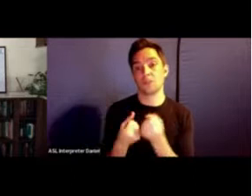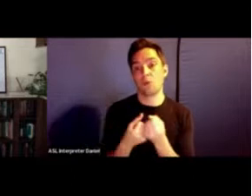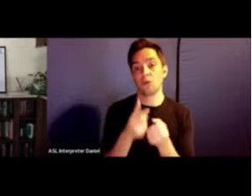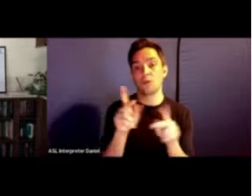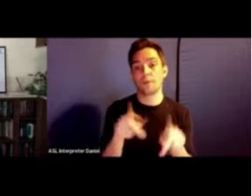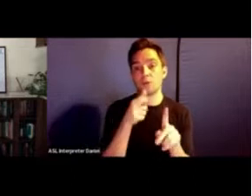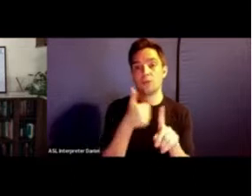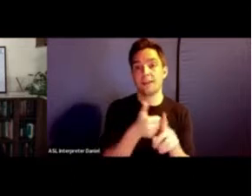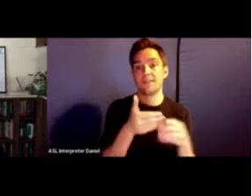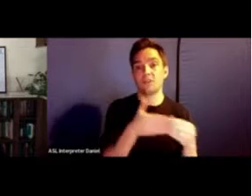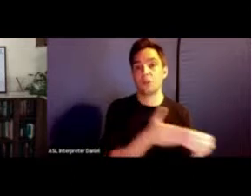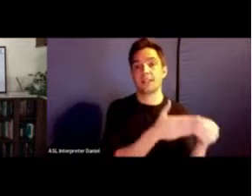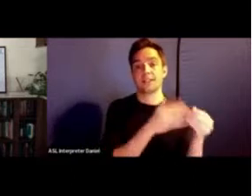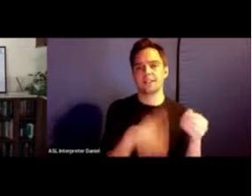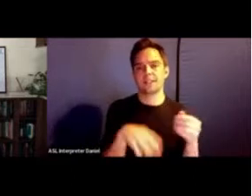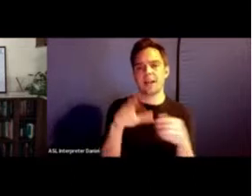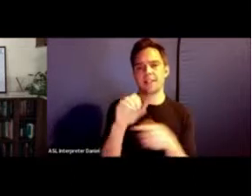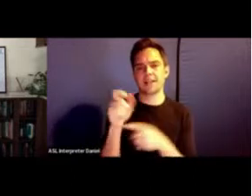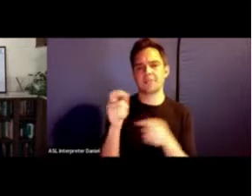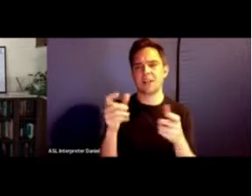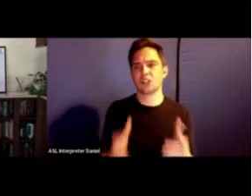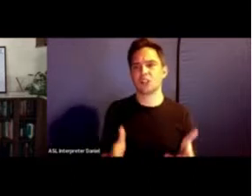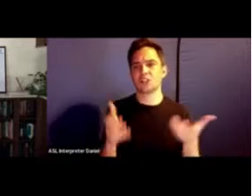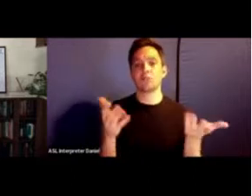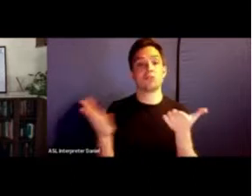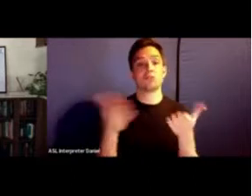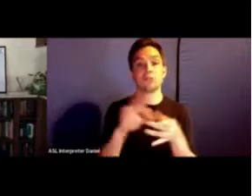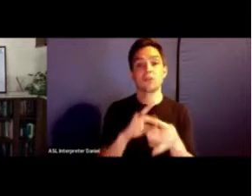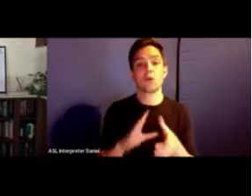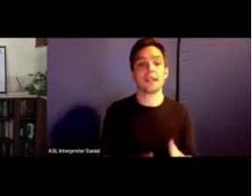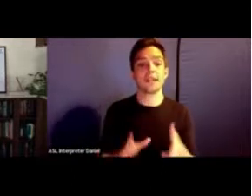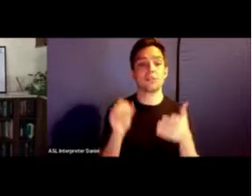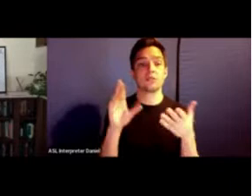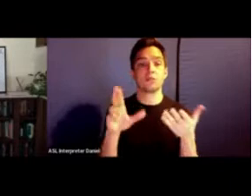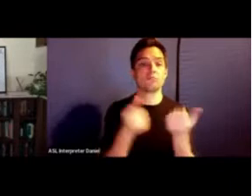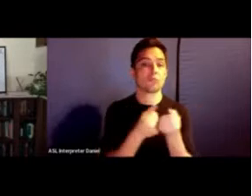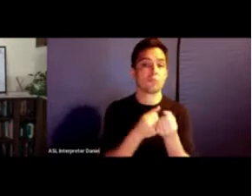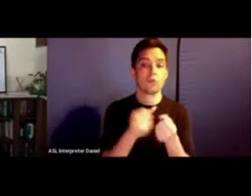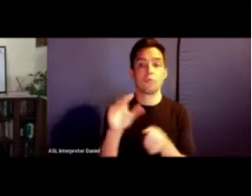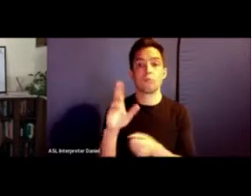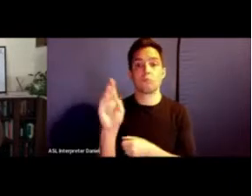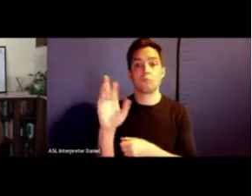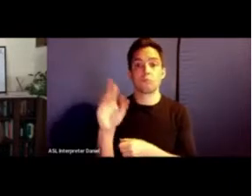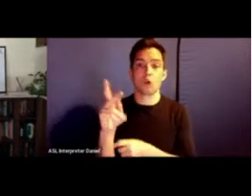directing? Is it a case manager, service coordinator, support broker, support planner,